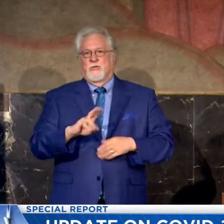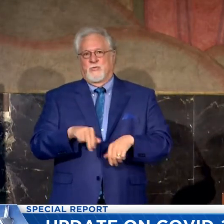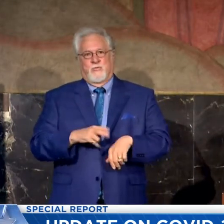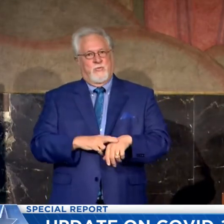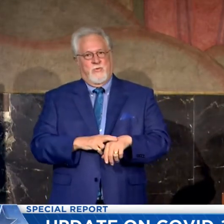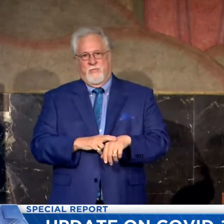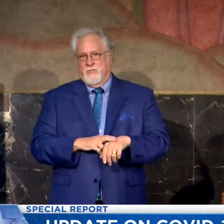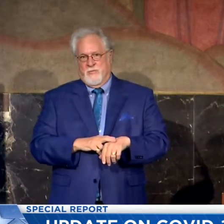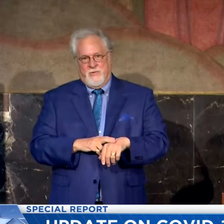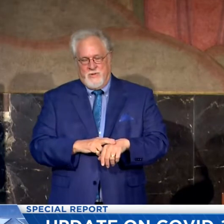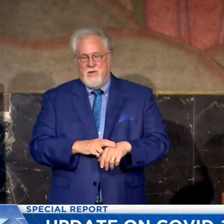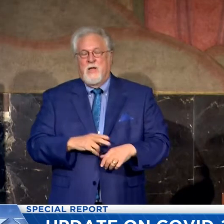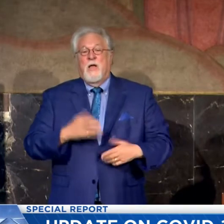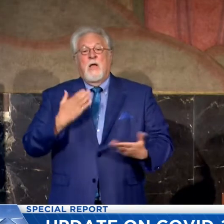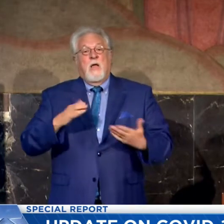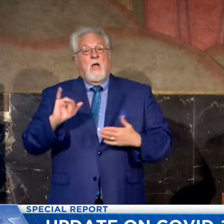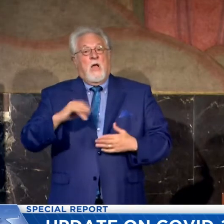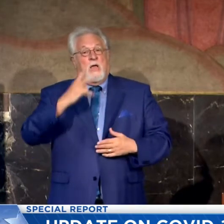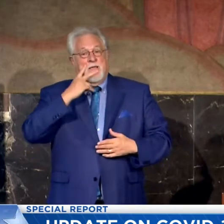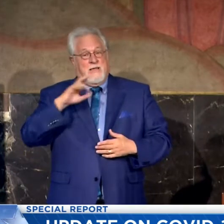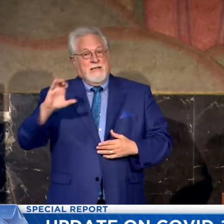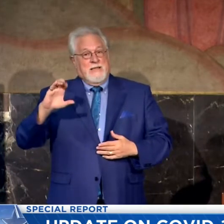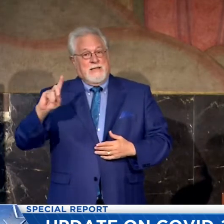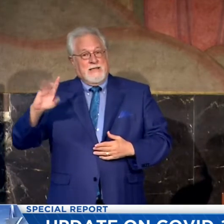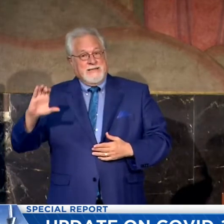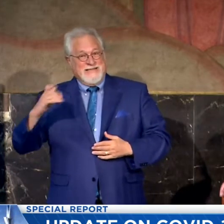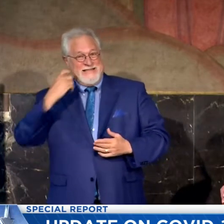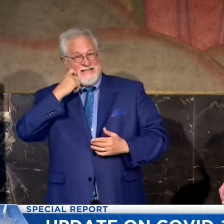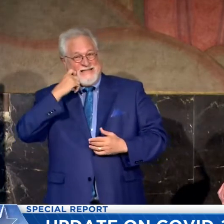STILL IN CONTROL. WE NEED TO REMEMBER THAT. WE ARE CERTAINLY NOT BACK TO NORMAL.